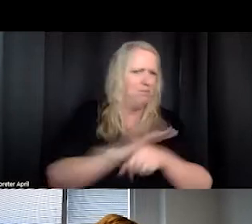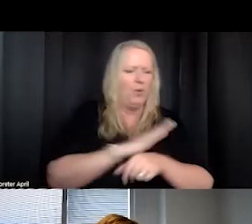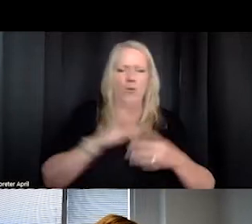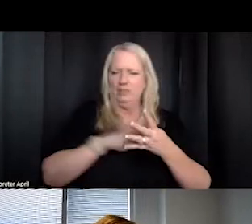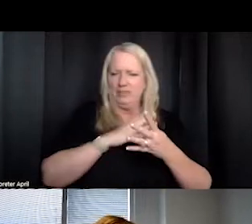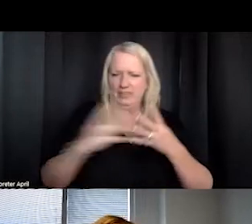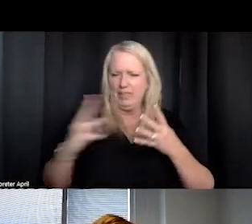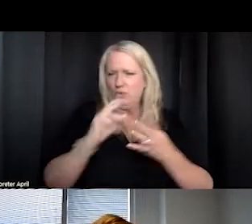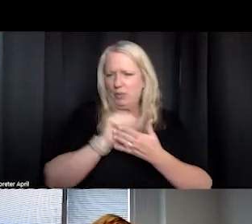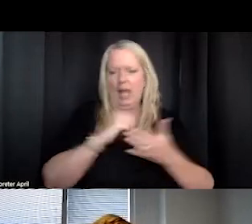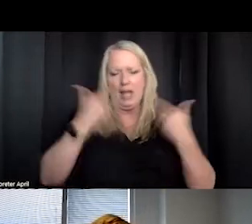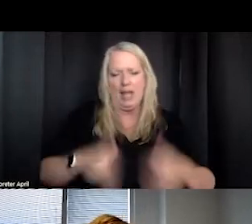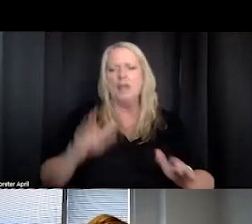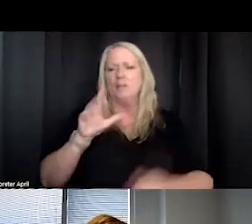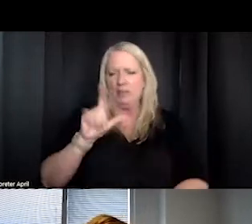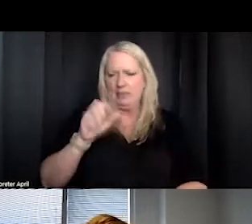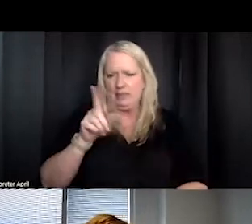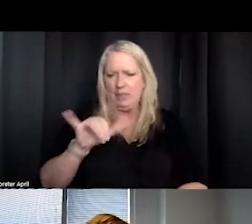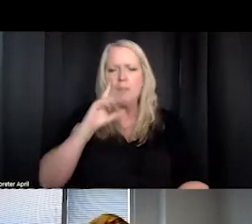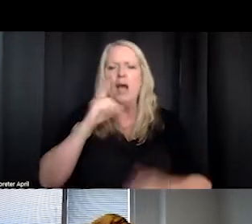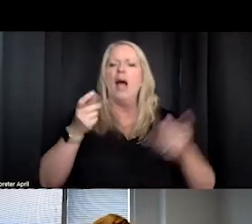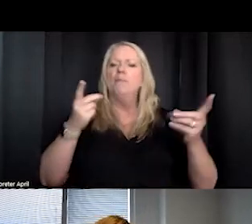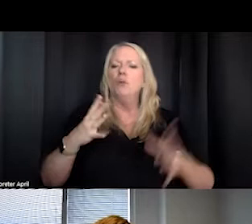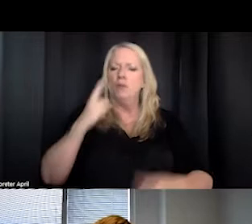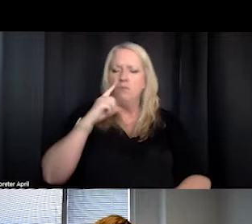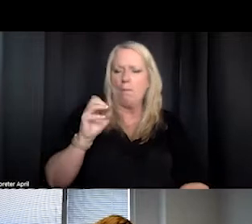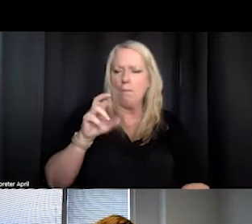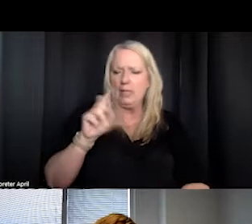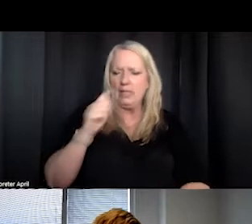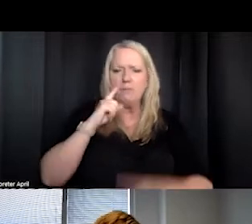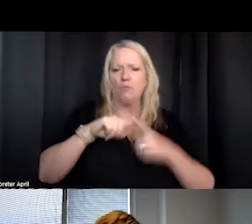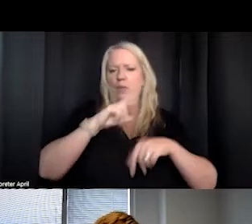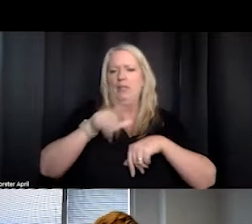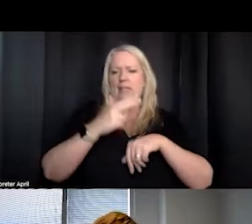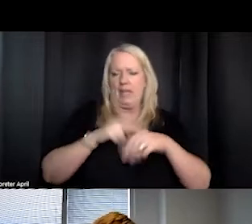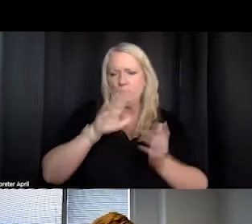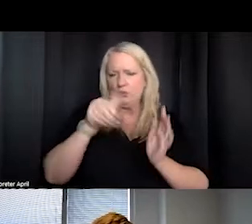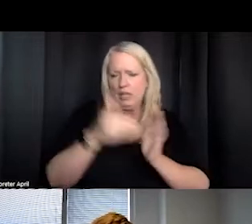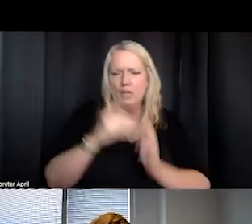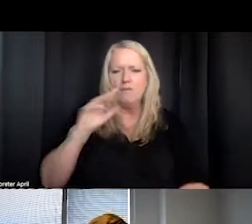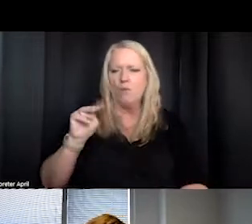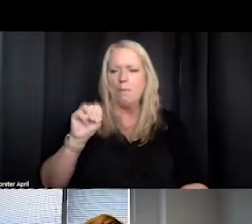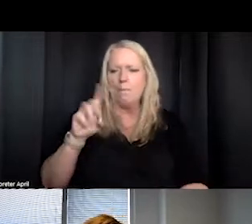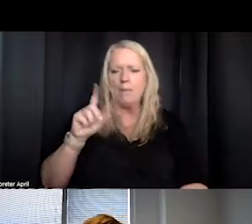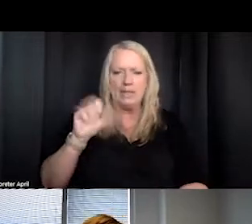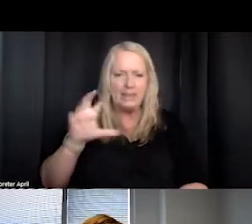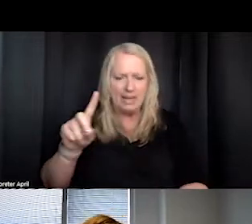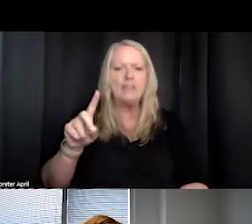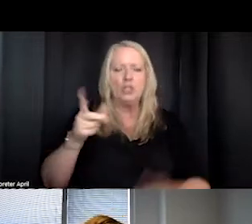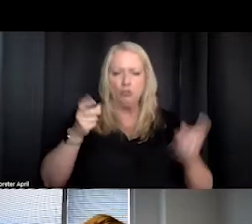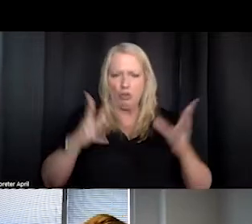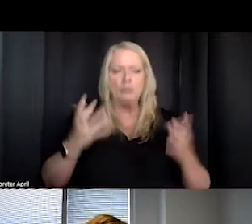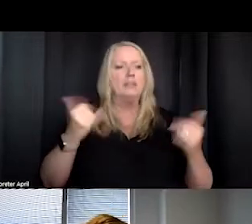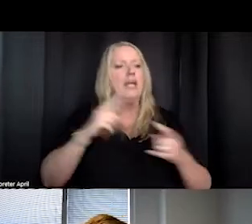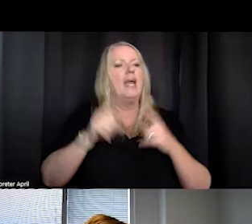I AM LINDSEY BROWNING, ASSOCIATION OF MEDICAID DIRECTORS. EXCITED TO HOST TODAY'S CRISIS JAM.